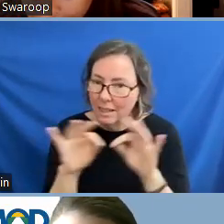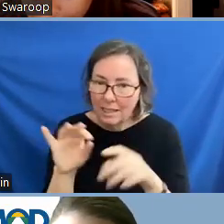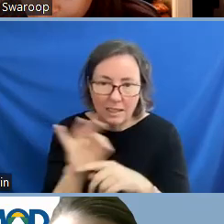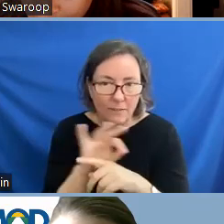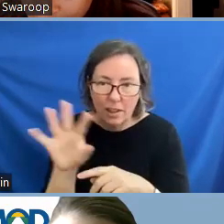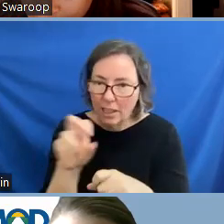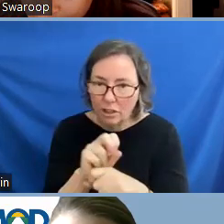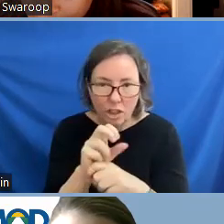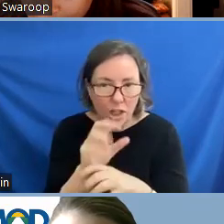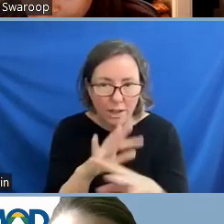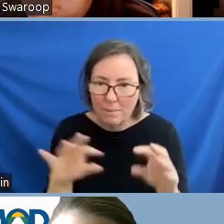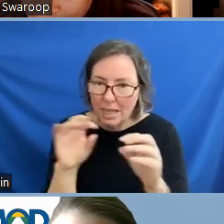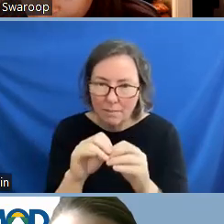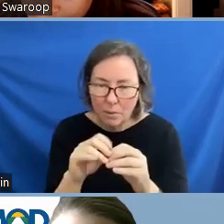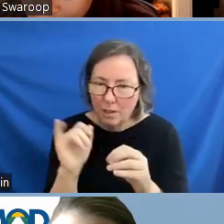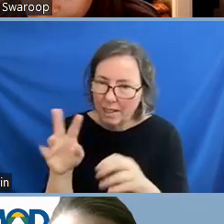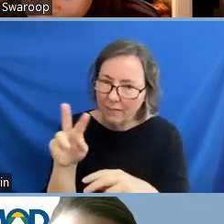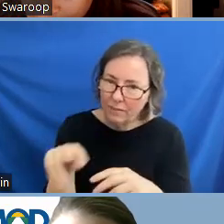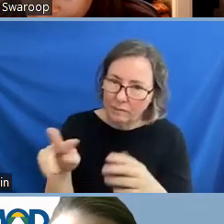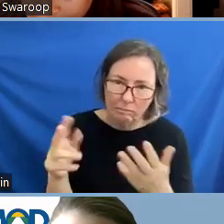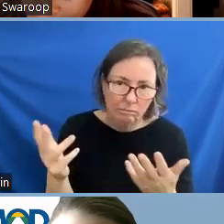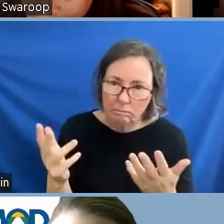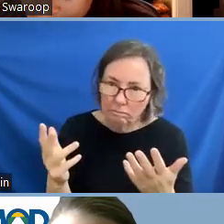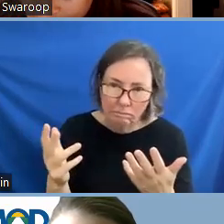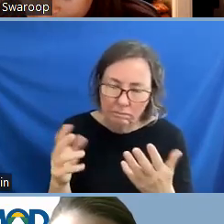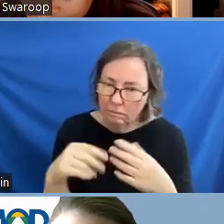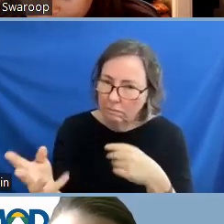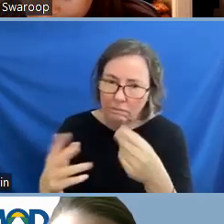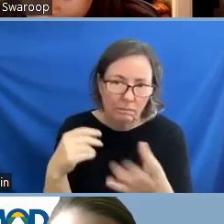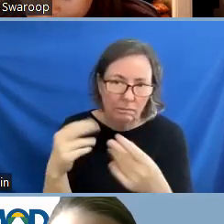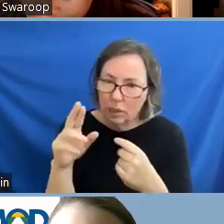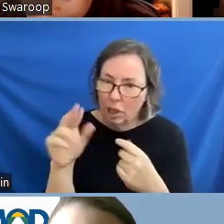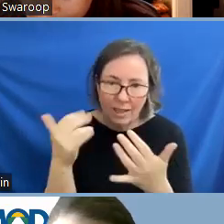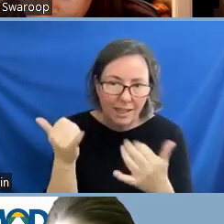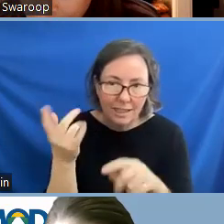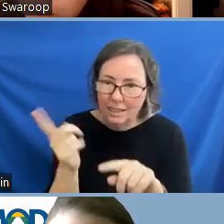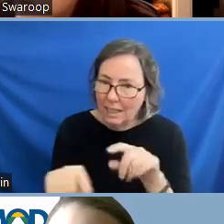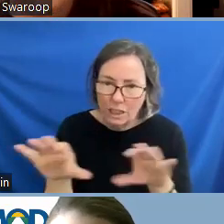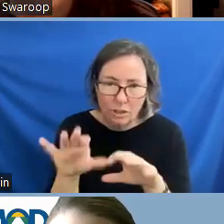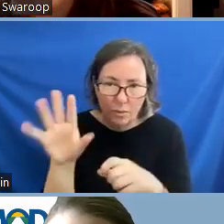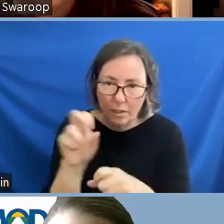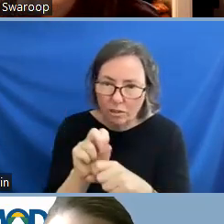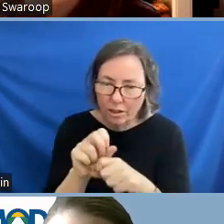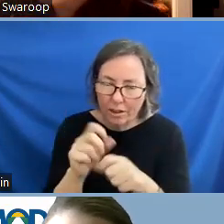To me f they can't meet the essential functions of their job, it's not a reasonable accommodation. I